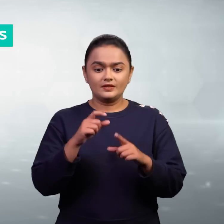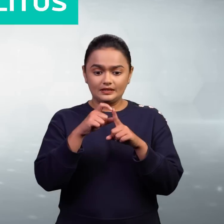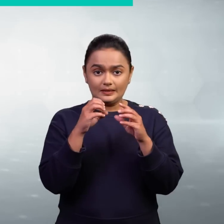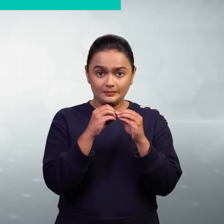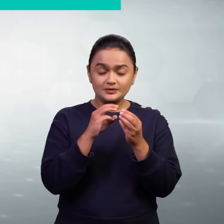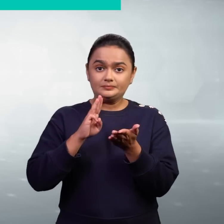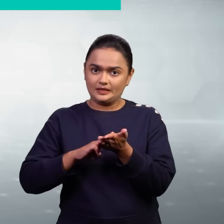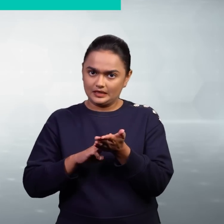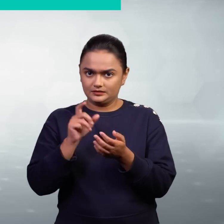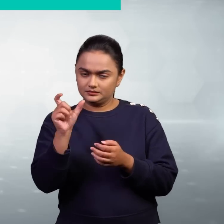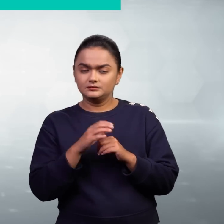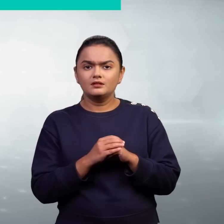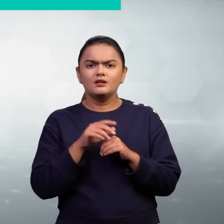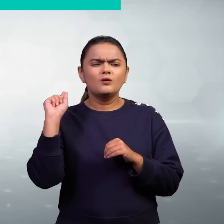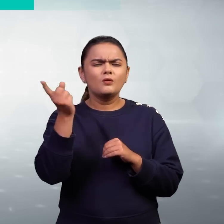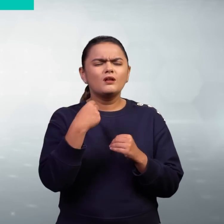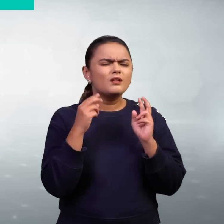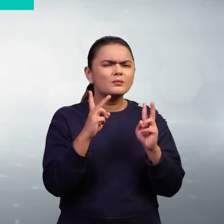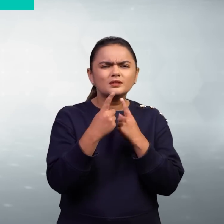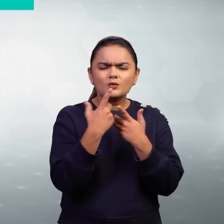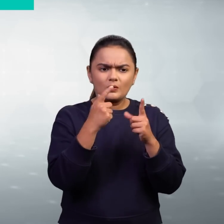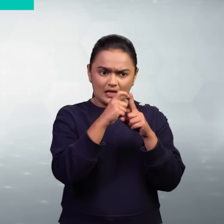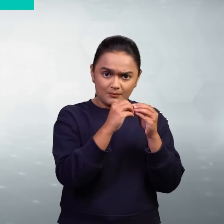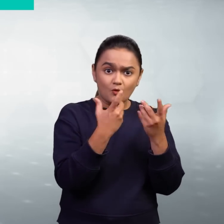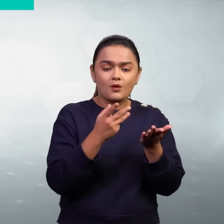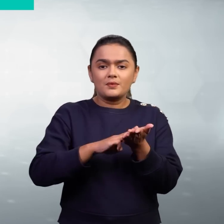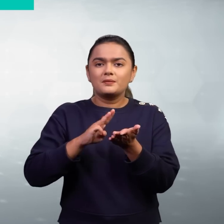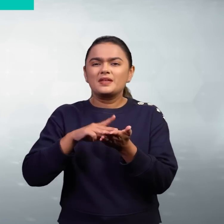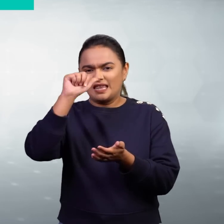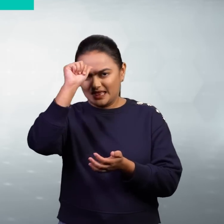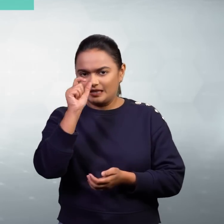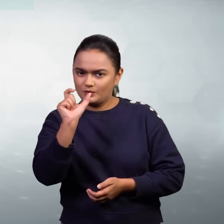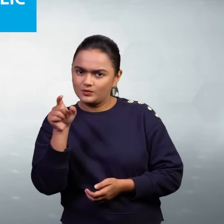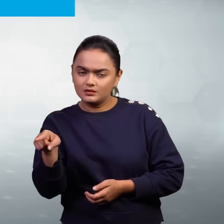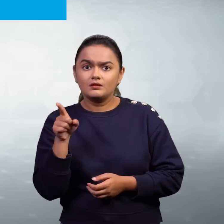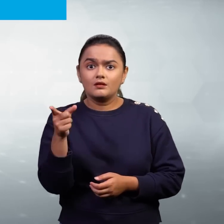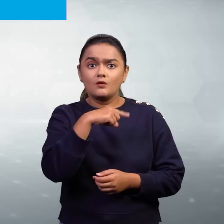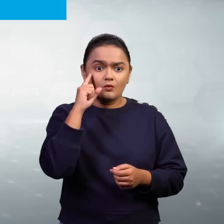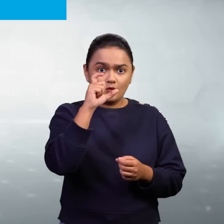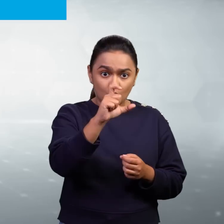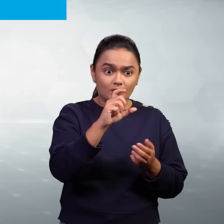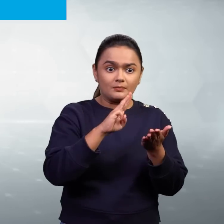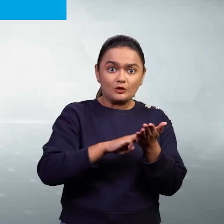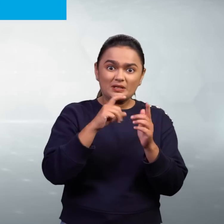Diabetes Mellitus is also known as diabetes or madhumeh rog. It is a chronic metabolic disorder.